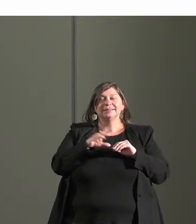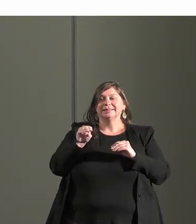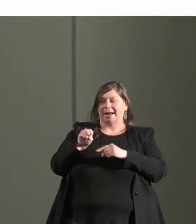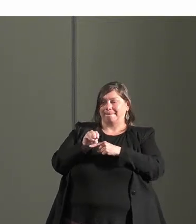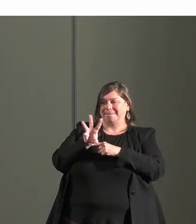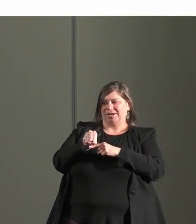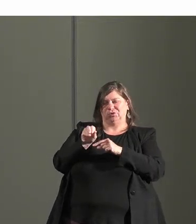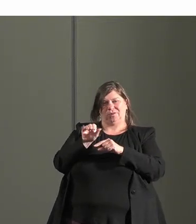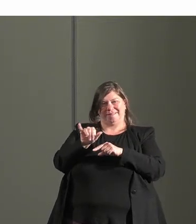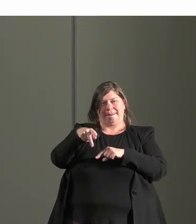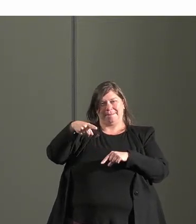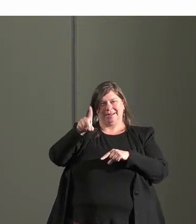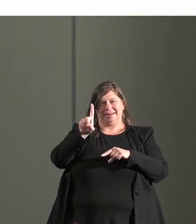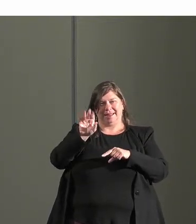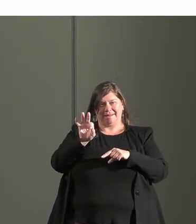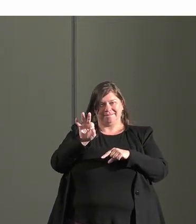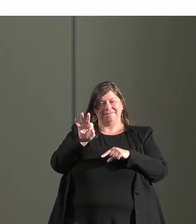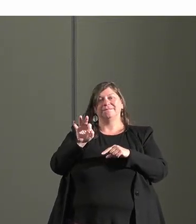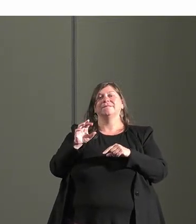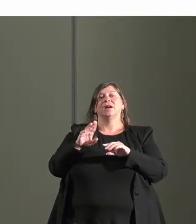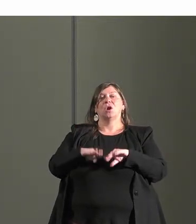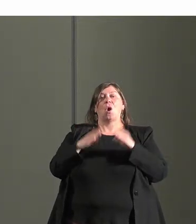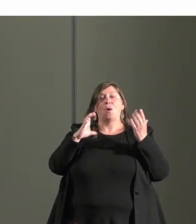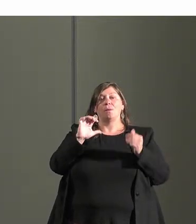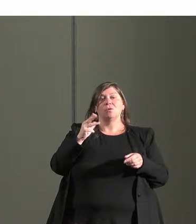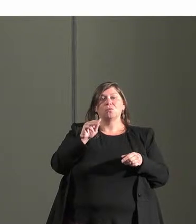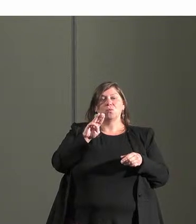a scene screen user and you want to try it out take a